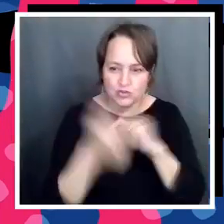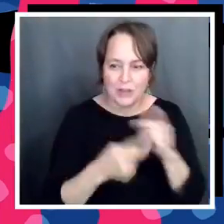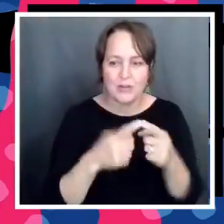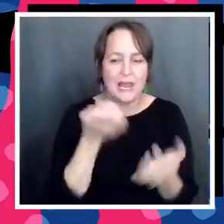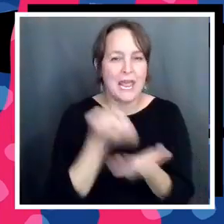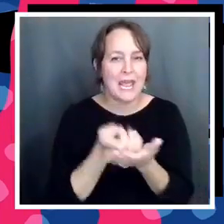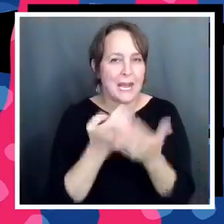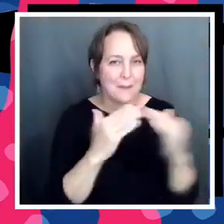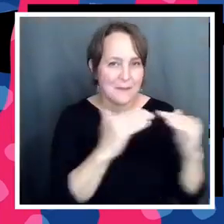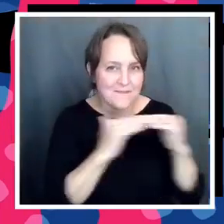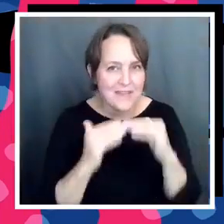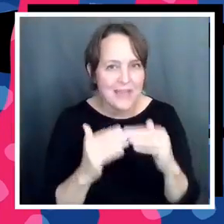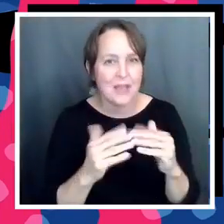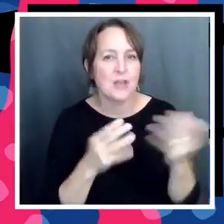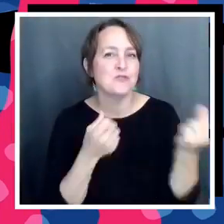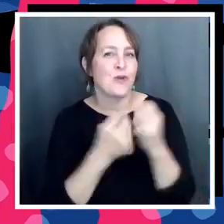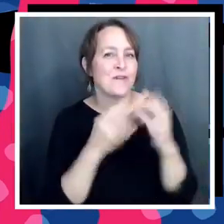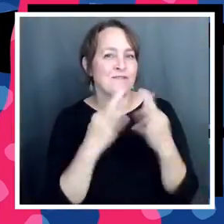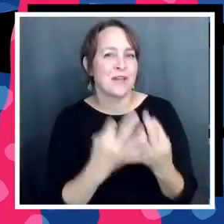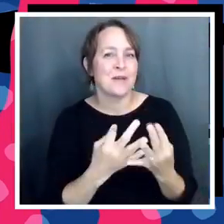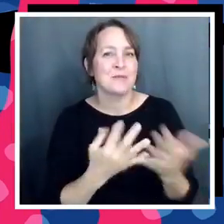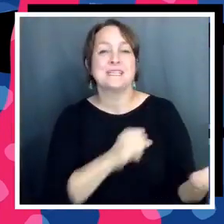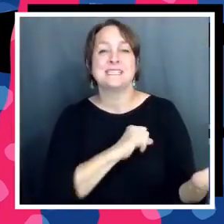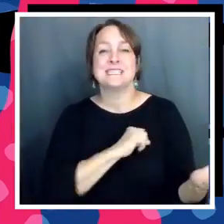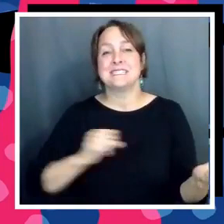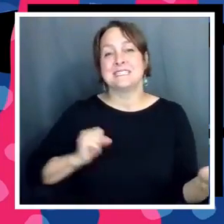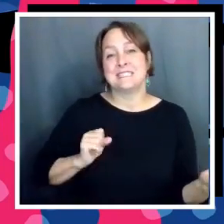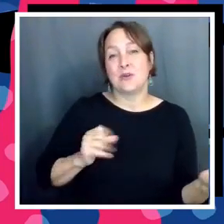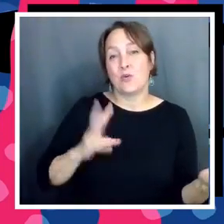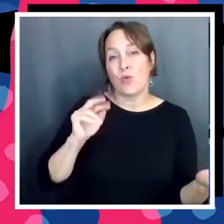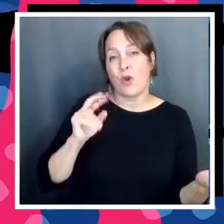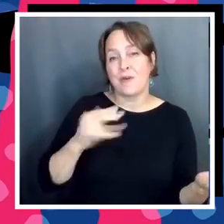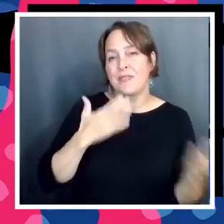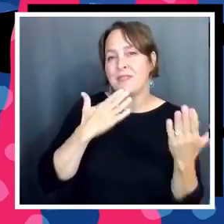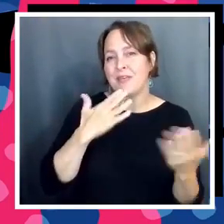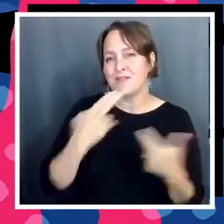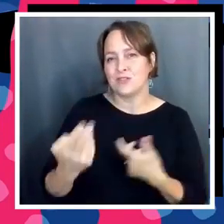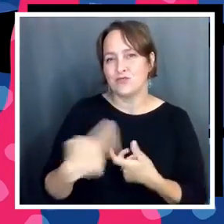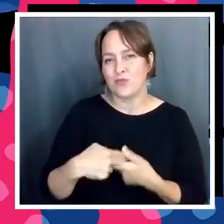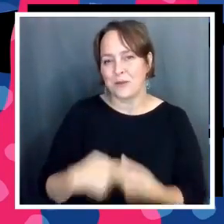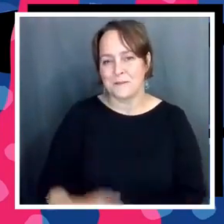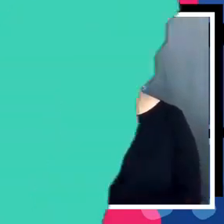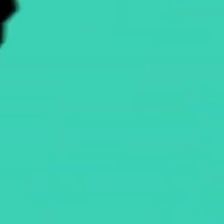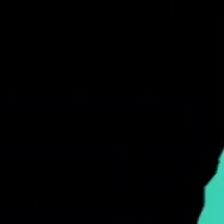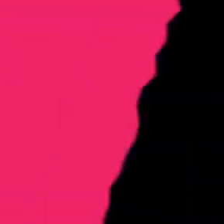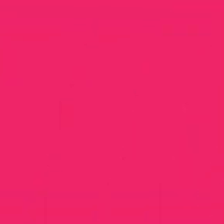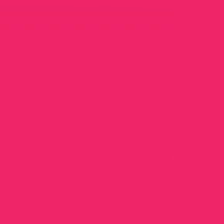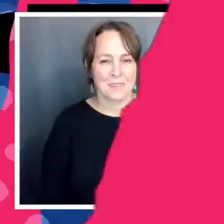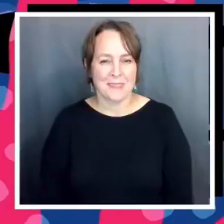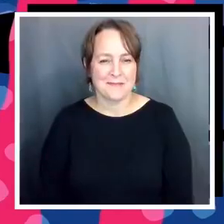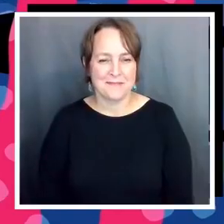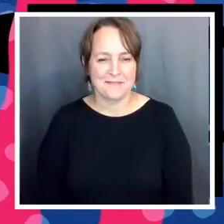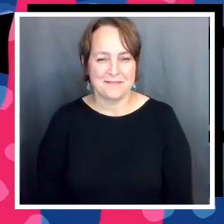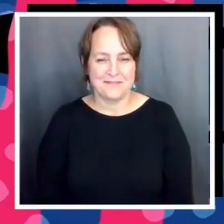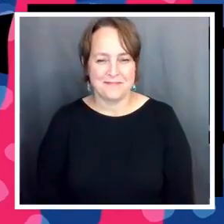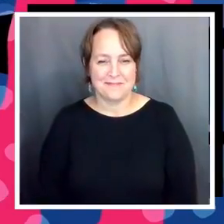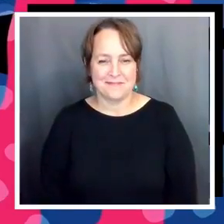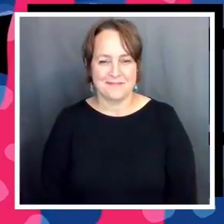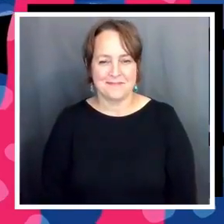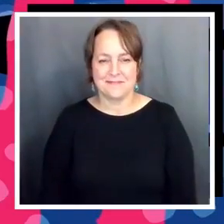WARREN. WHILE SHE'S NOT IN A PERFORMER LIKE BEYONCC, SHE IS A ROCK